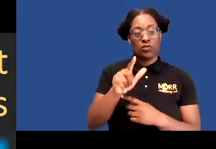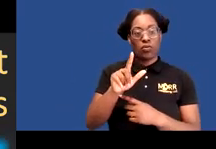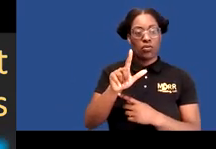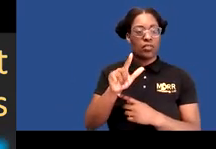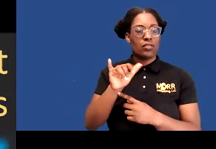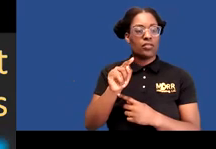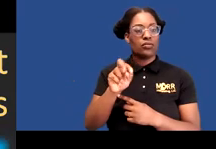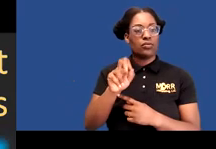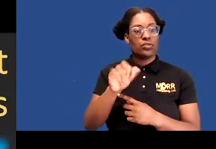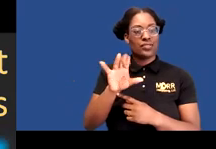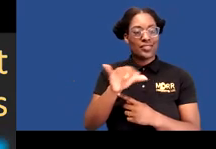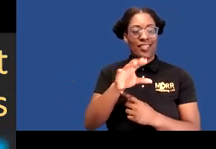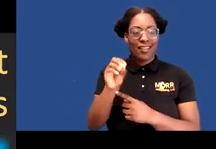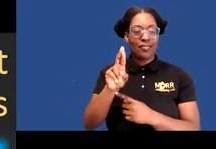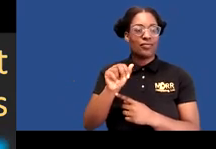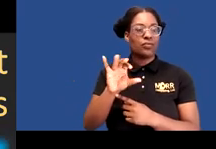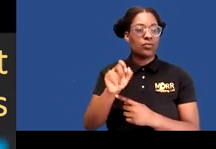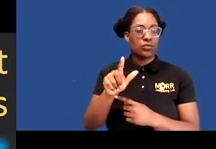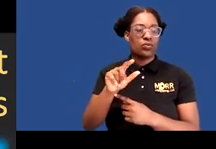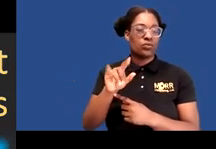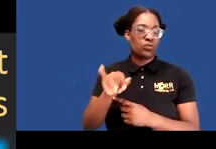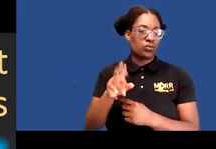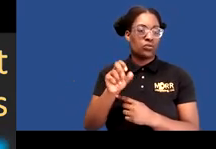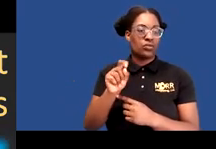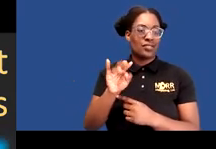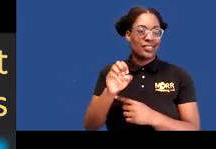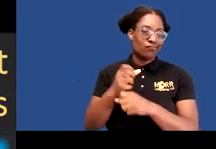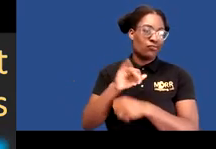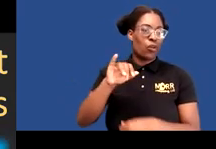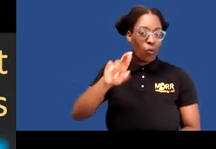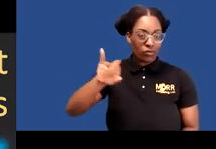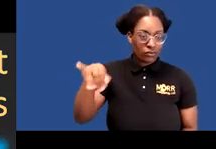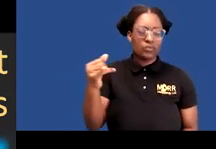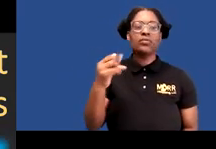and not just an addendum to it by adding on a reading or two, but thinking about how reframing,